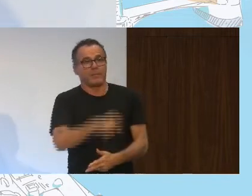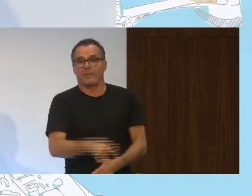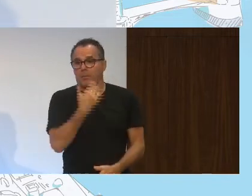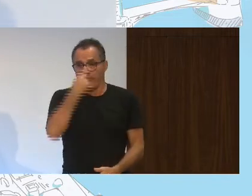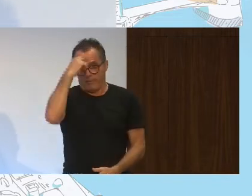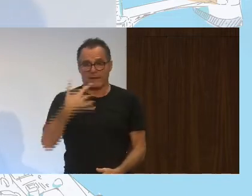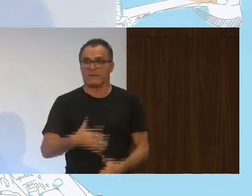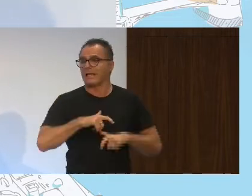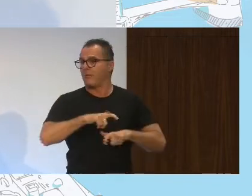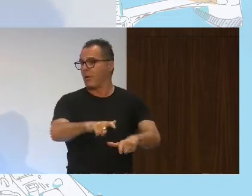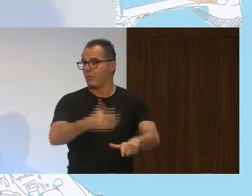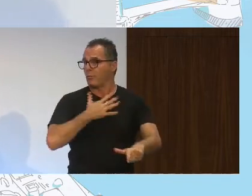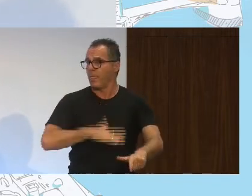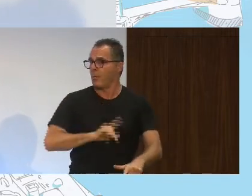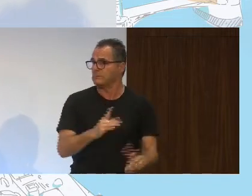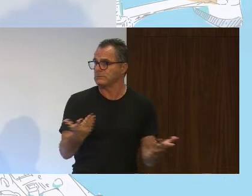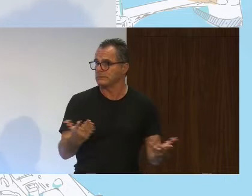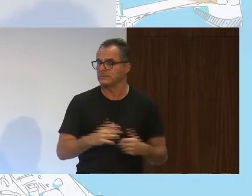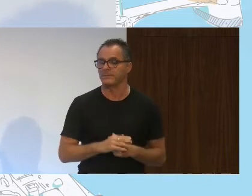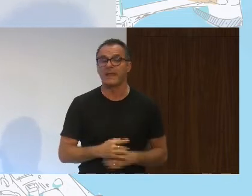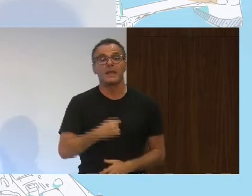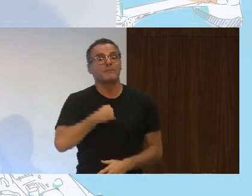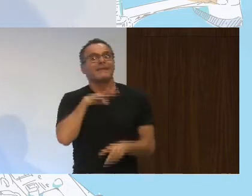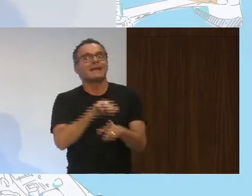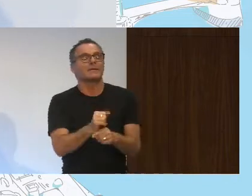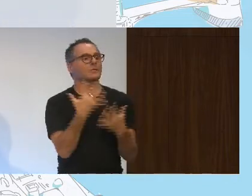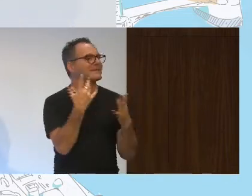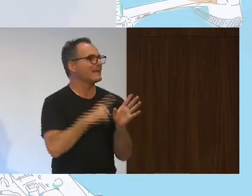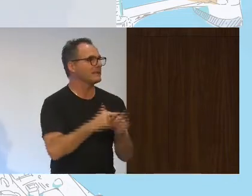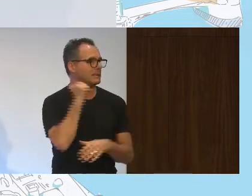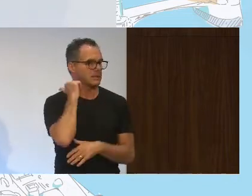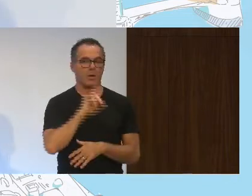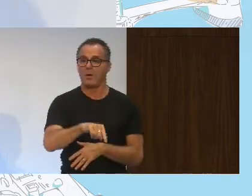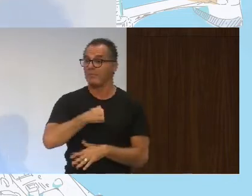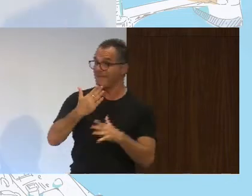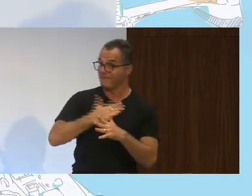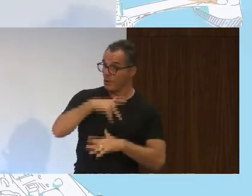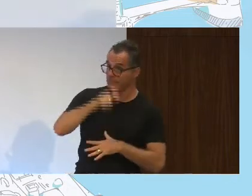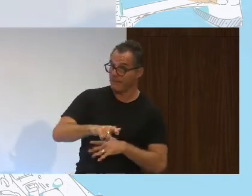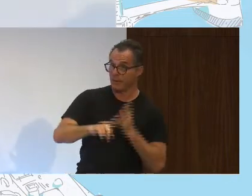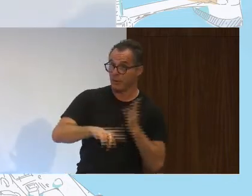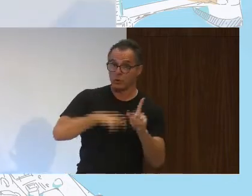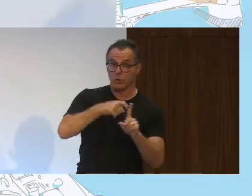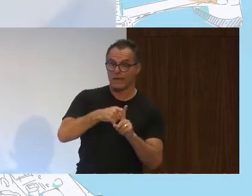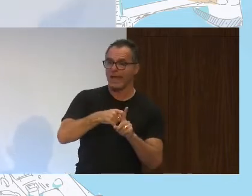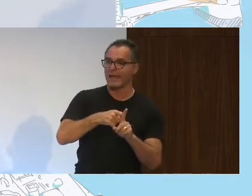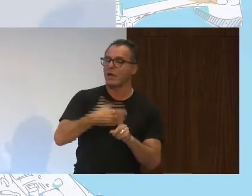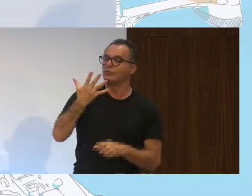Now, I'm I was diagnosed over a decade ago, and I'm very lucky that I was one of the first people in the UK to get Botox on the NHS for migraines.